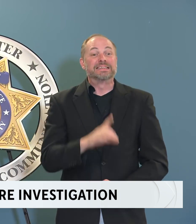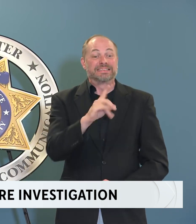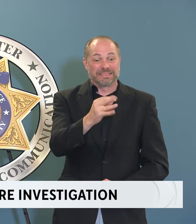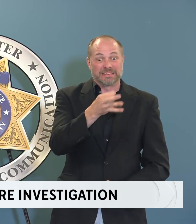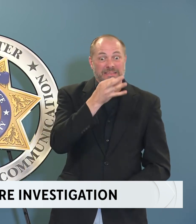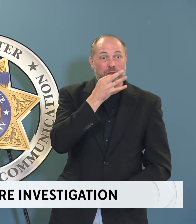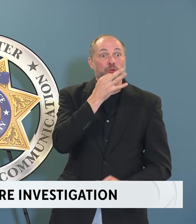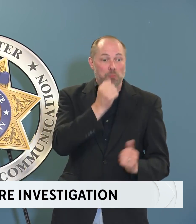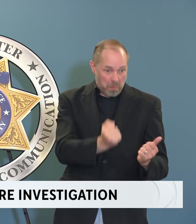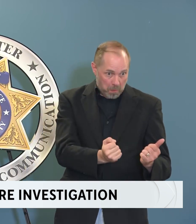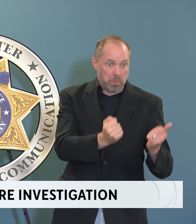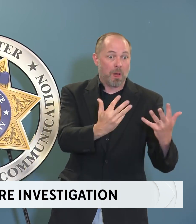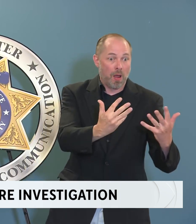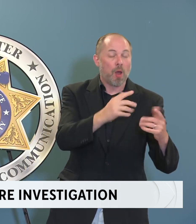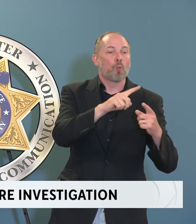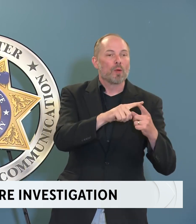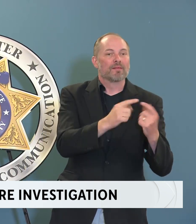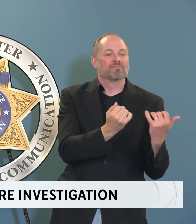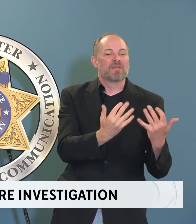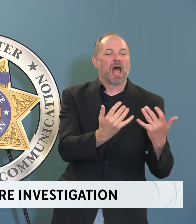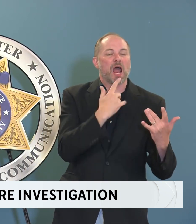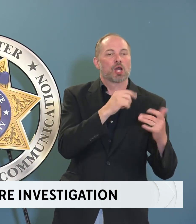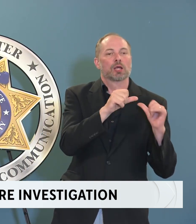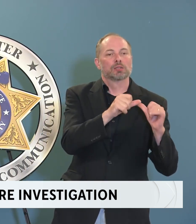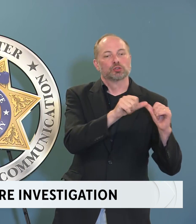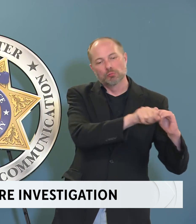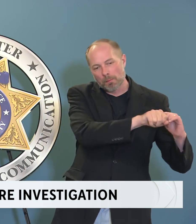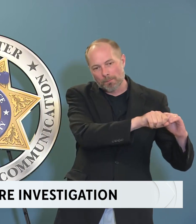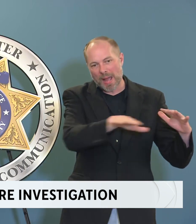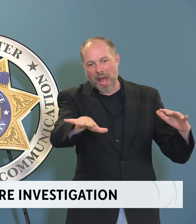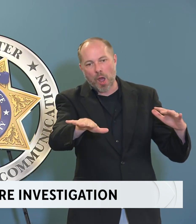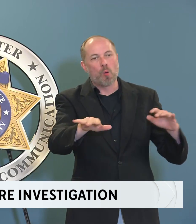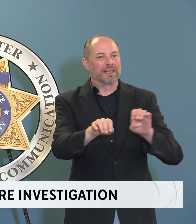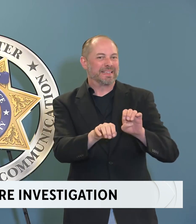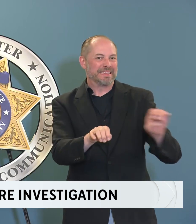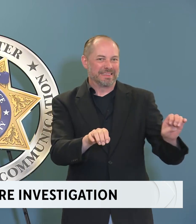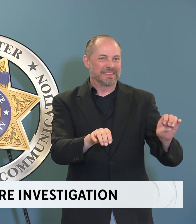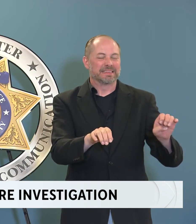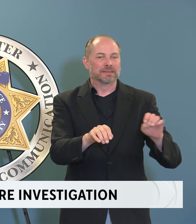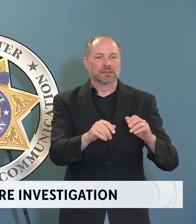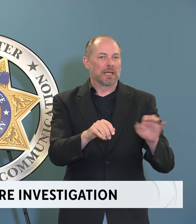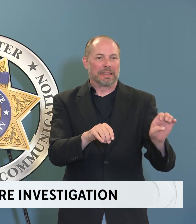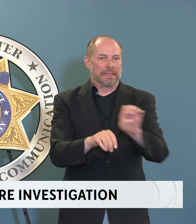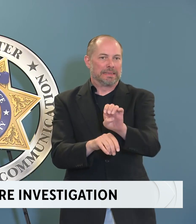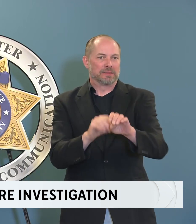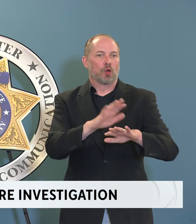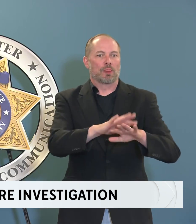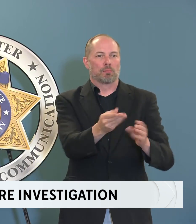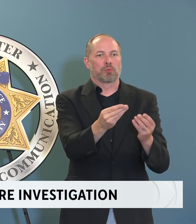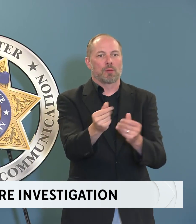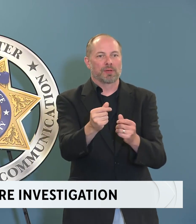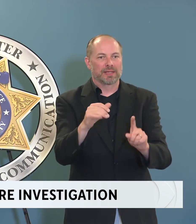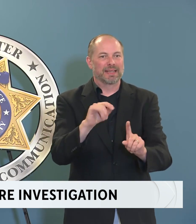IN THE MEDIA, WAS NOT BURNING WHEN THEY FIRST ARRIVED. IT DID